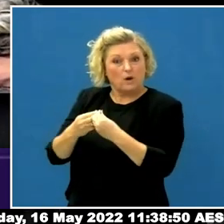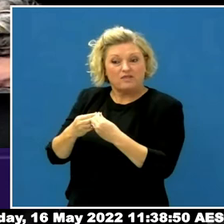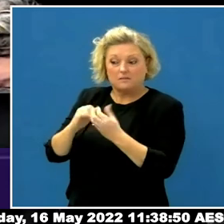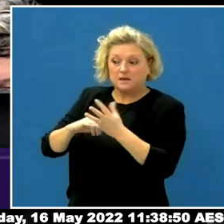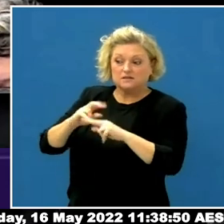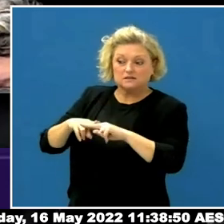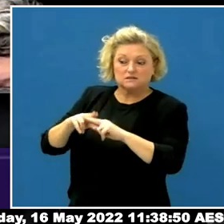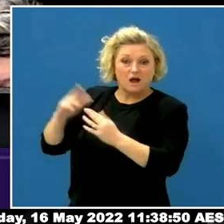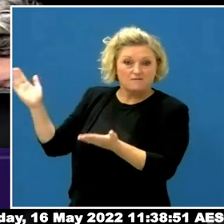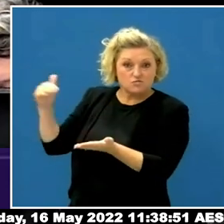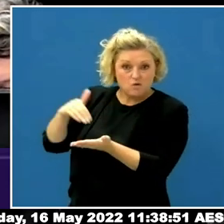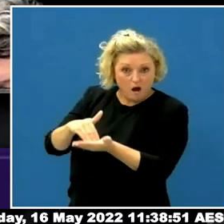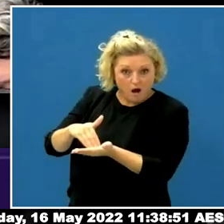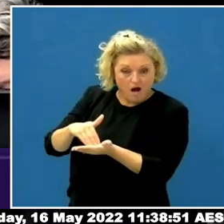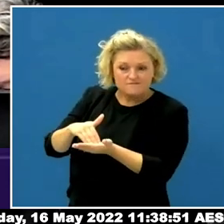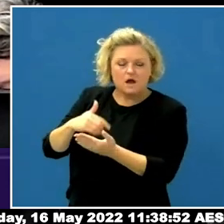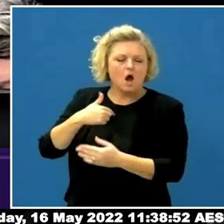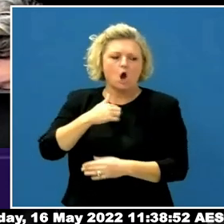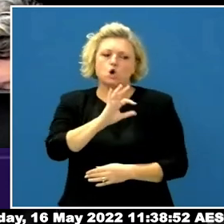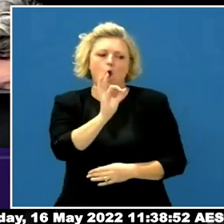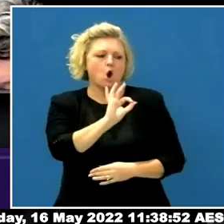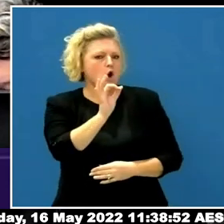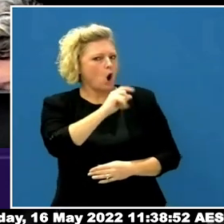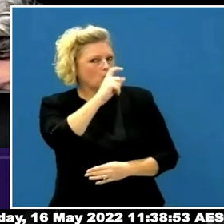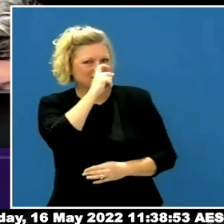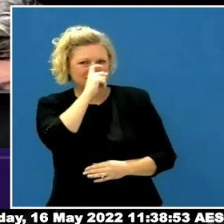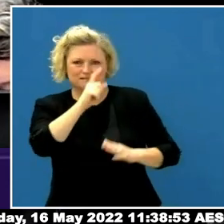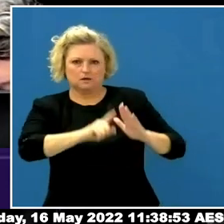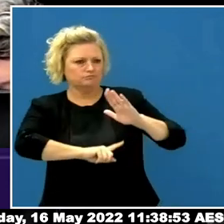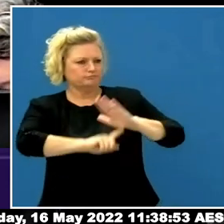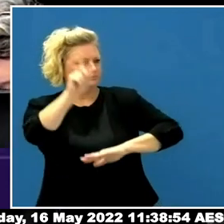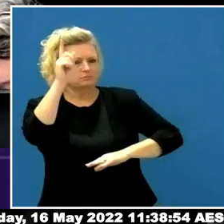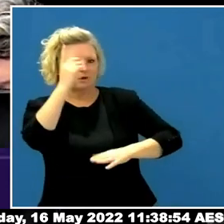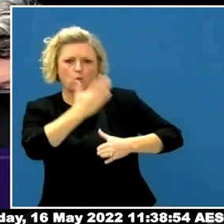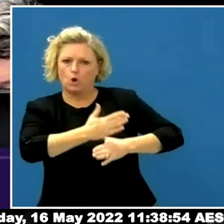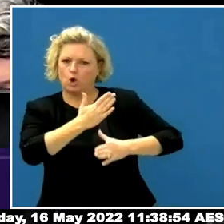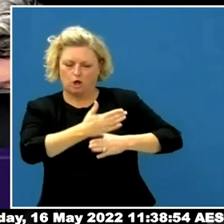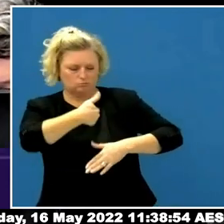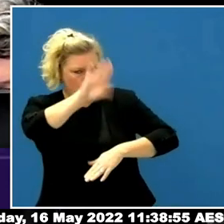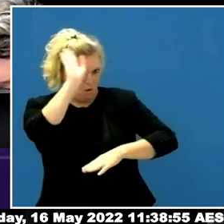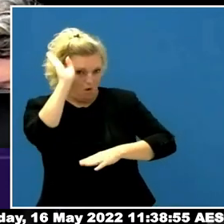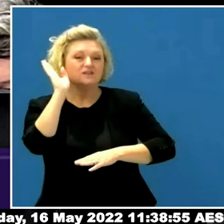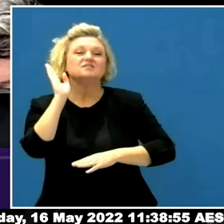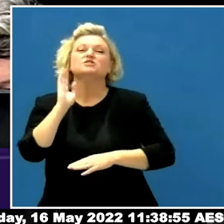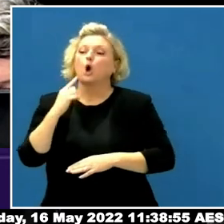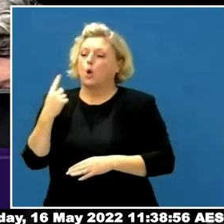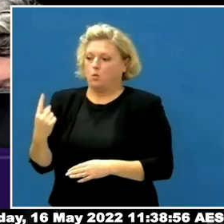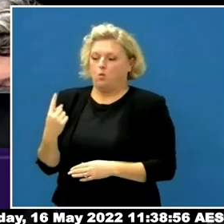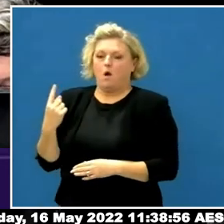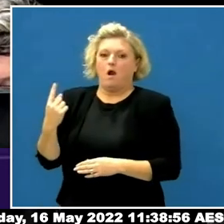No, she would be gone as well. It would be the person doing the personal care. They would stay with Jason.